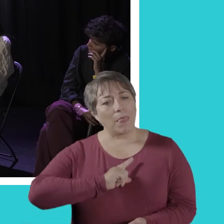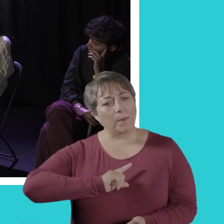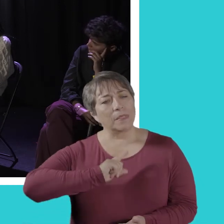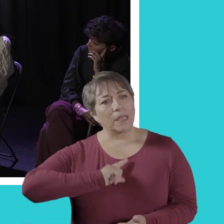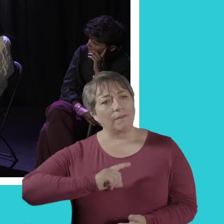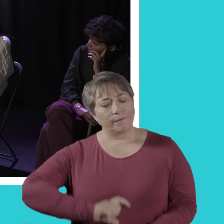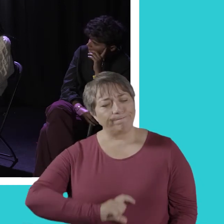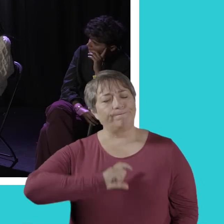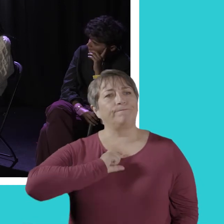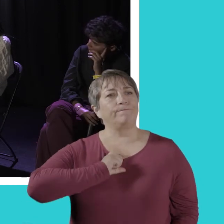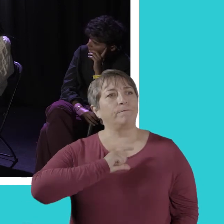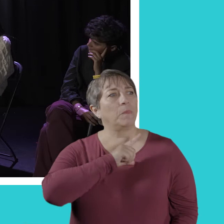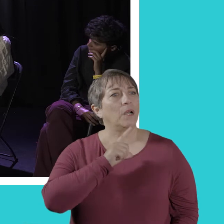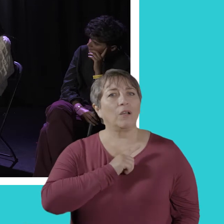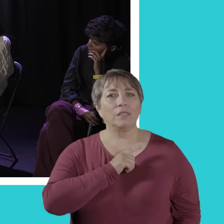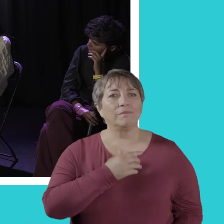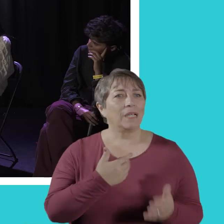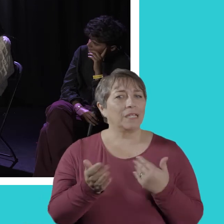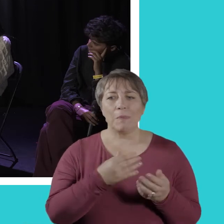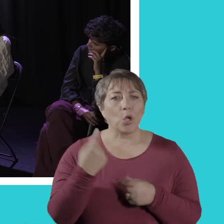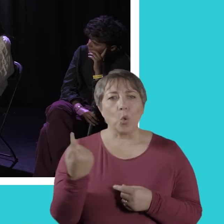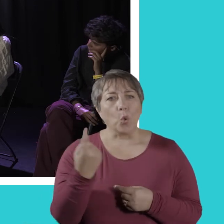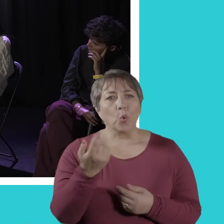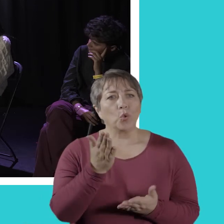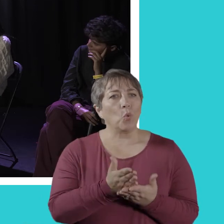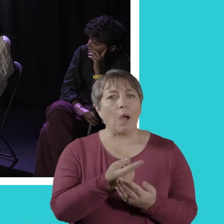in general everyone no matter what age race all of that kind of stuff achieve greatness.